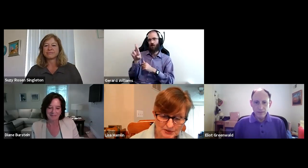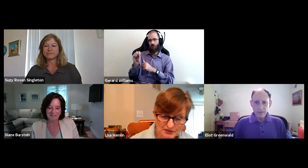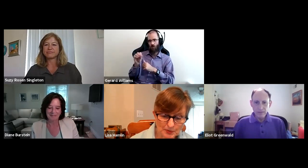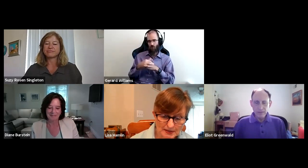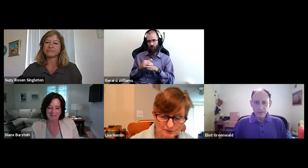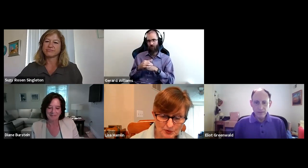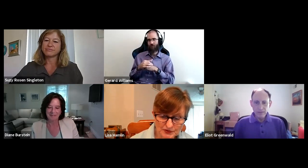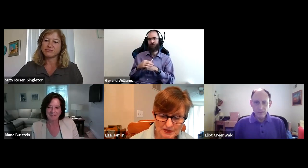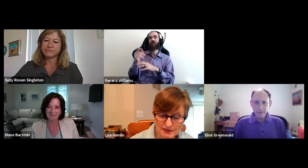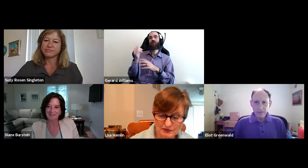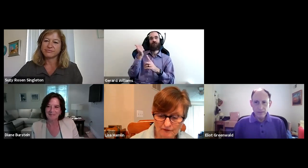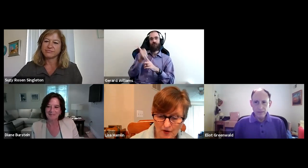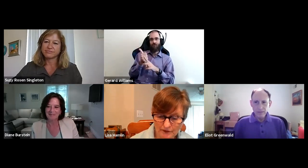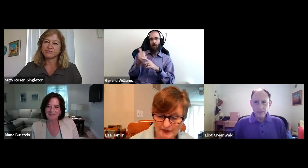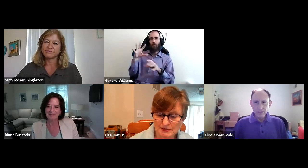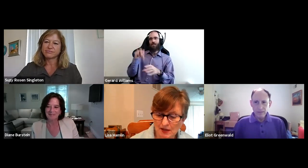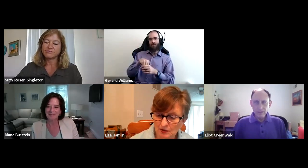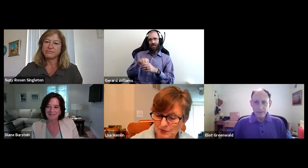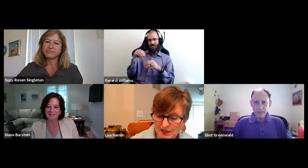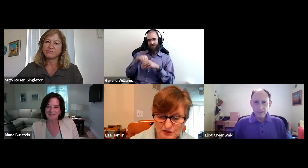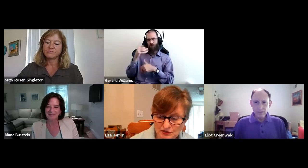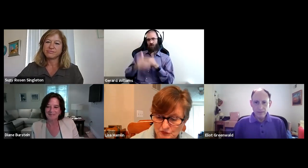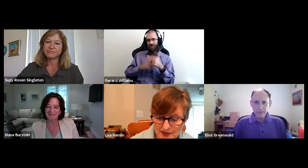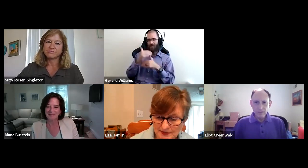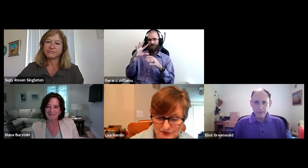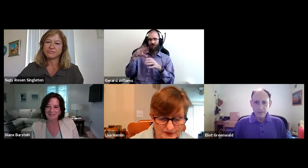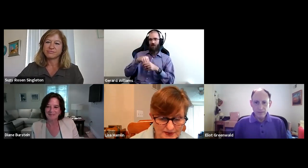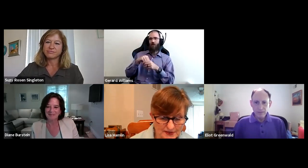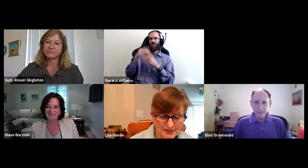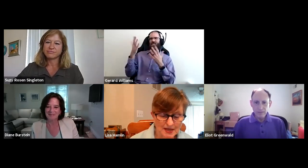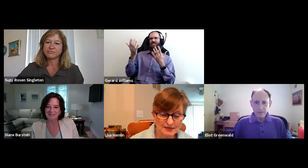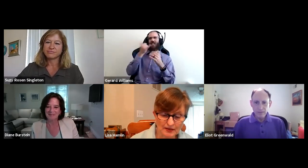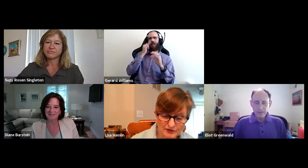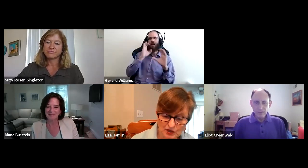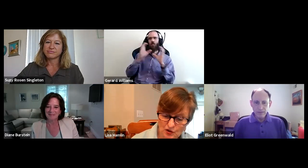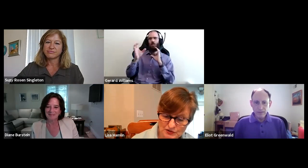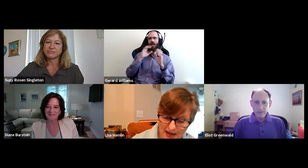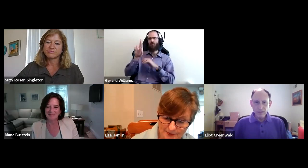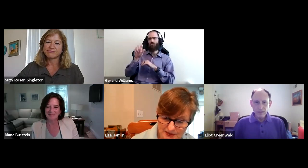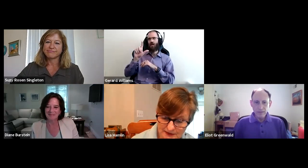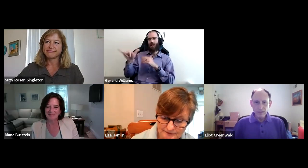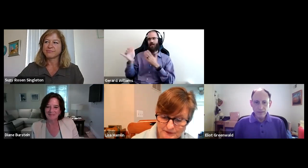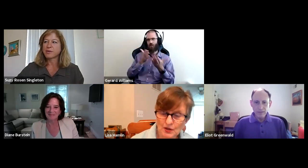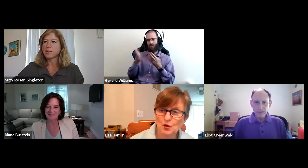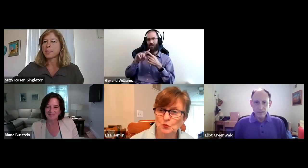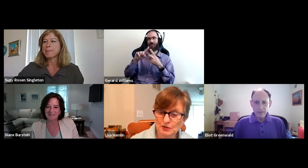He participates in proceedings involving Telecommunications Relay Services (TRS), television closed captioning,